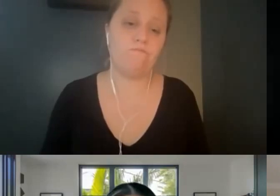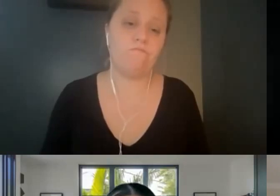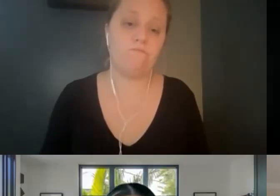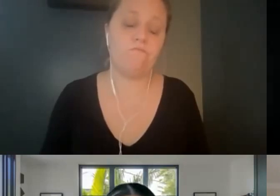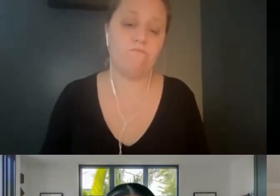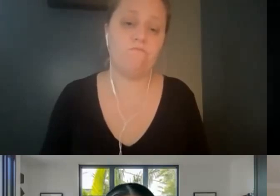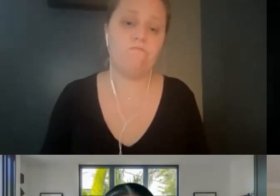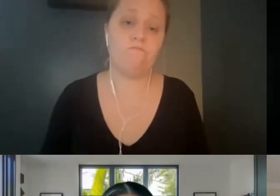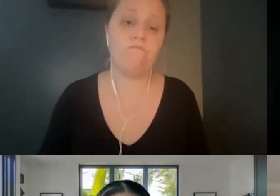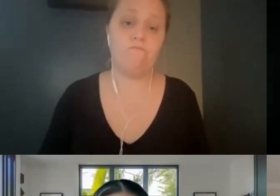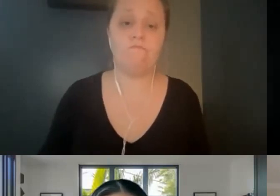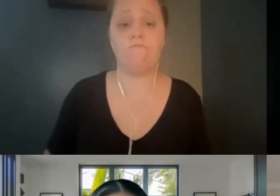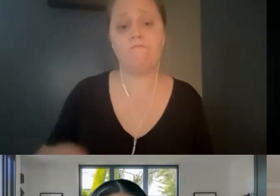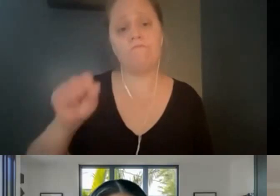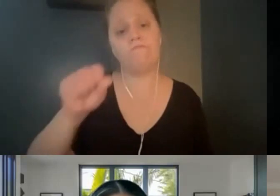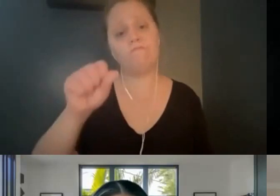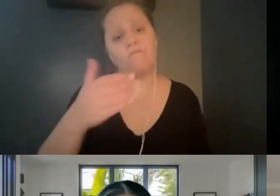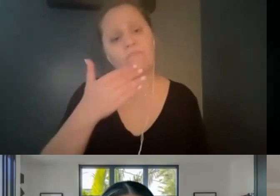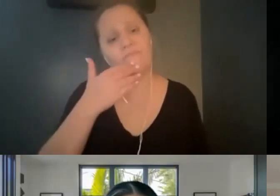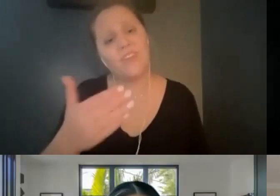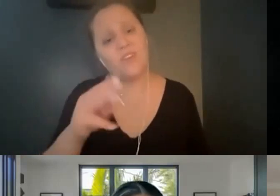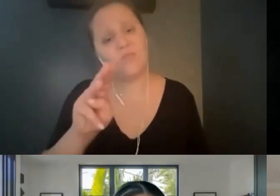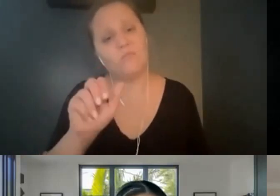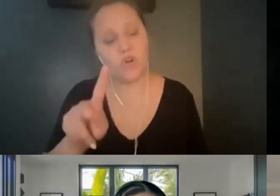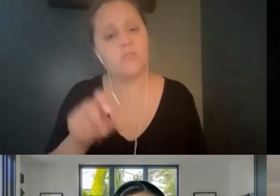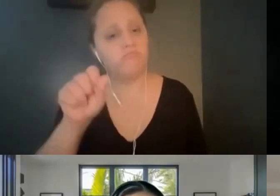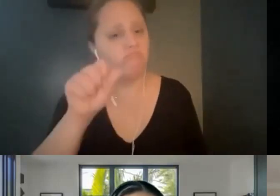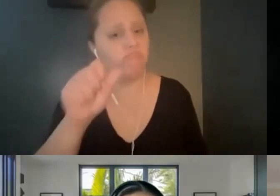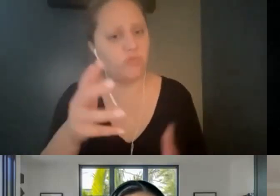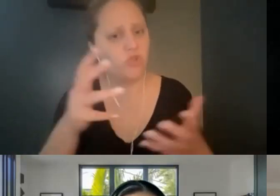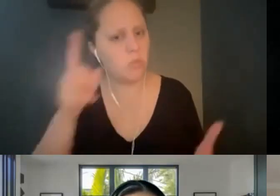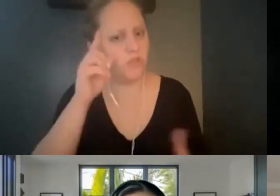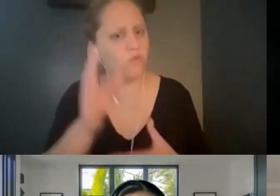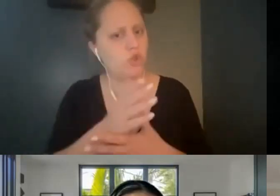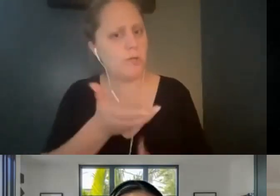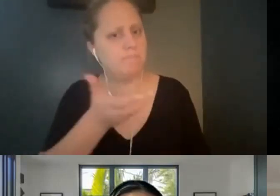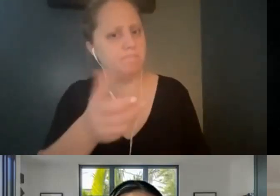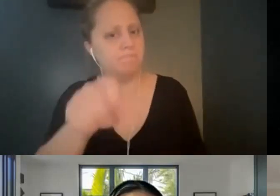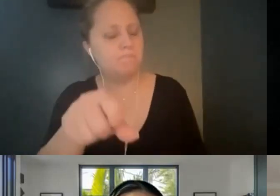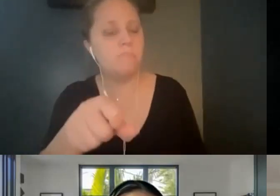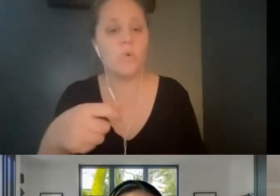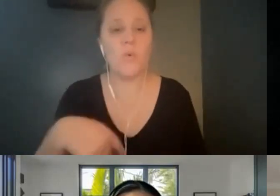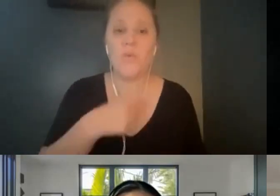Beth: Well, thank you Mark, so much for sharing that. You know we want it to be all roses